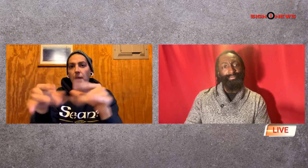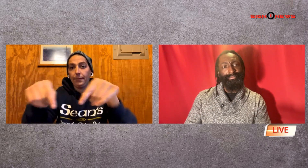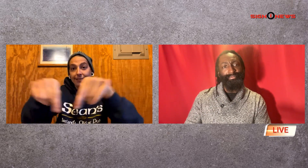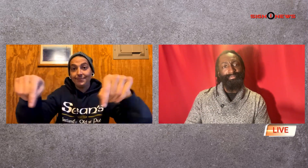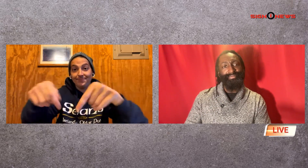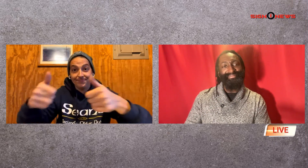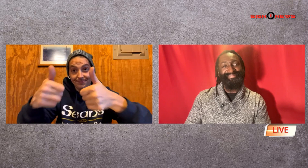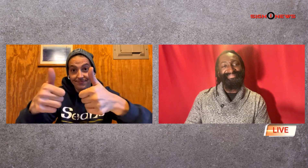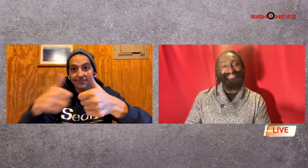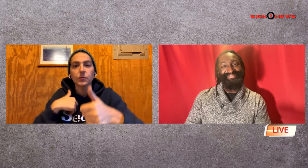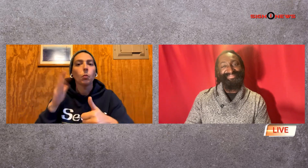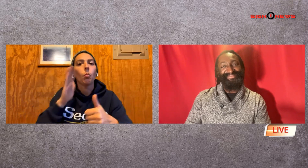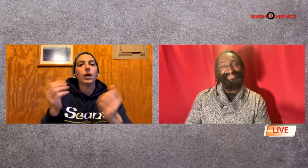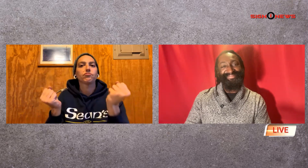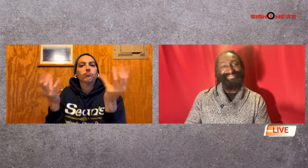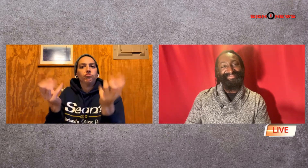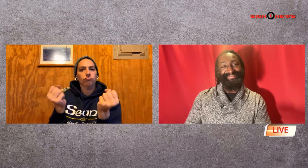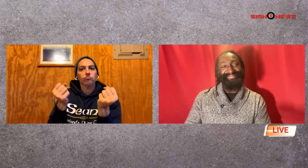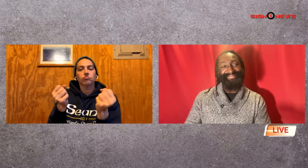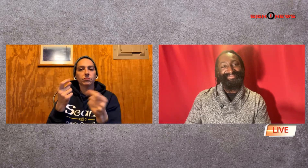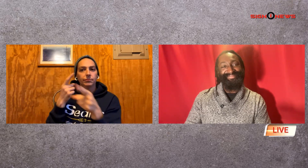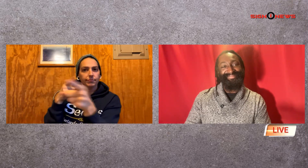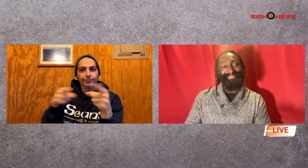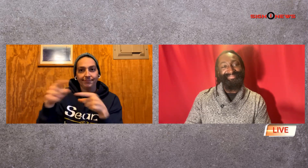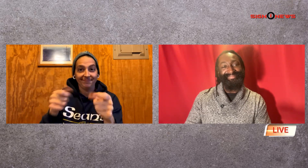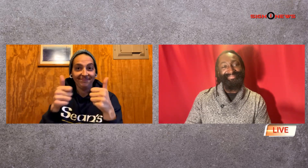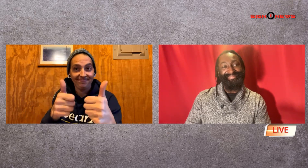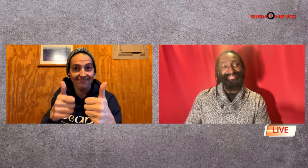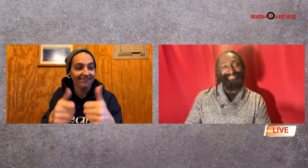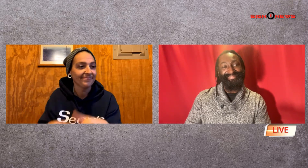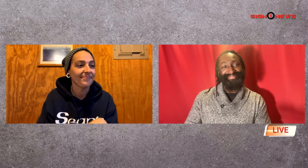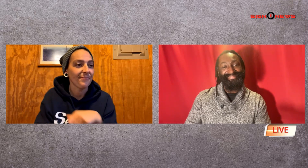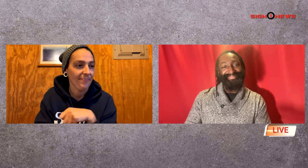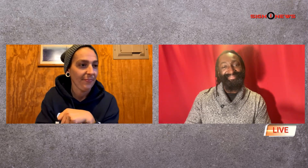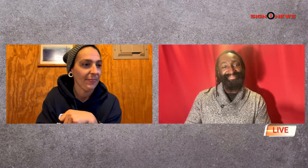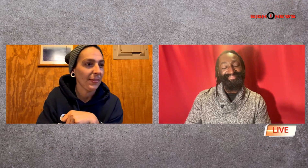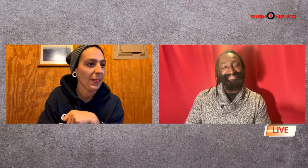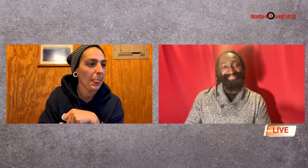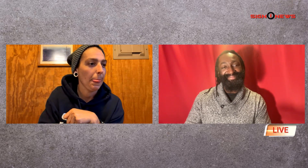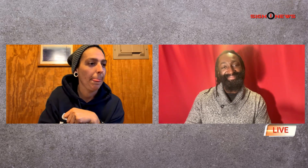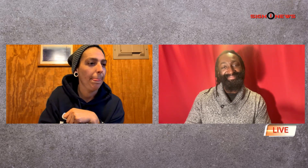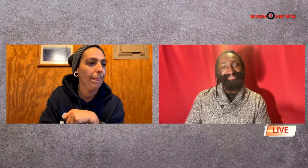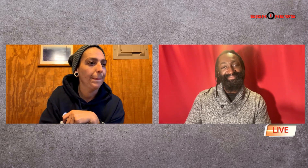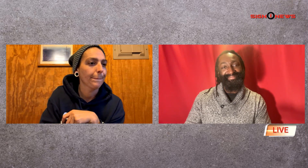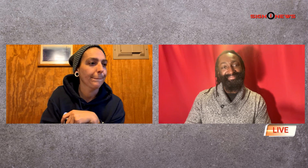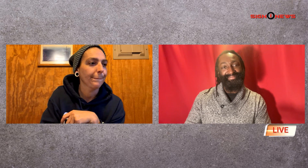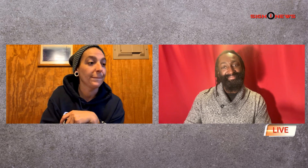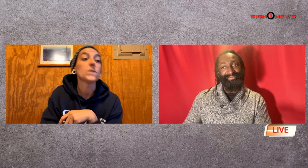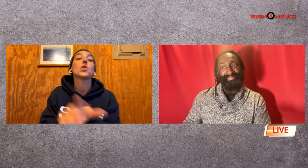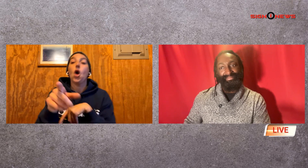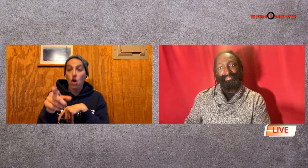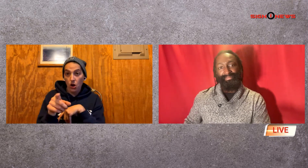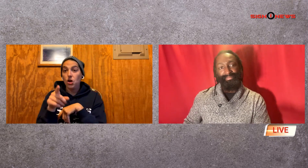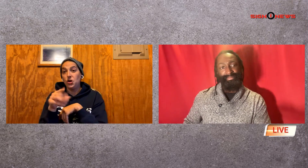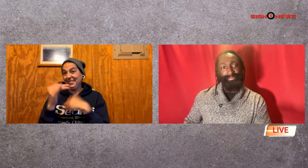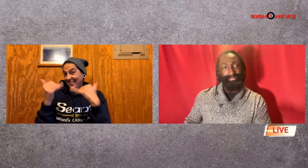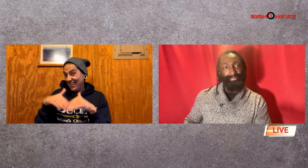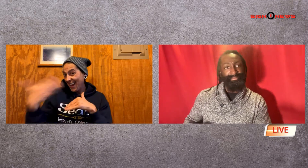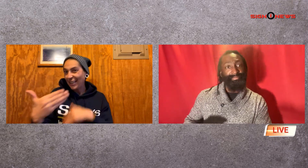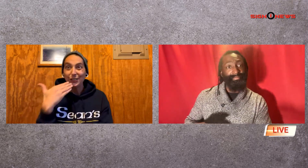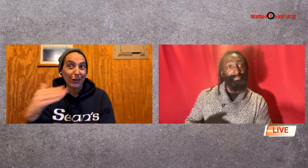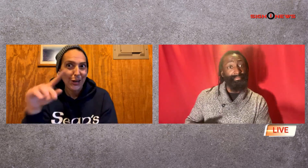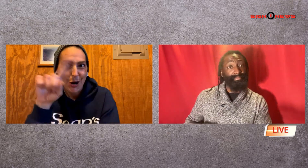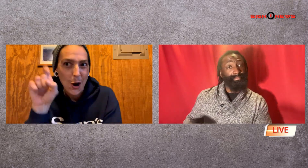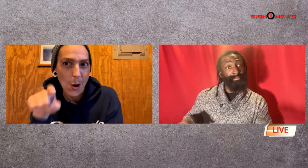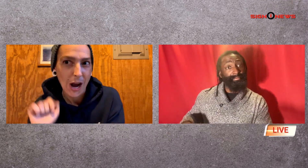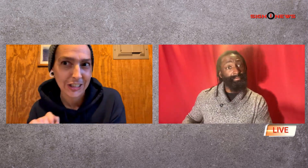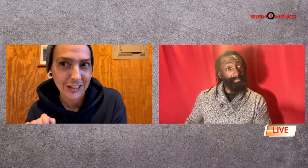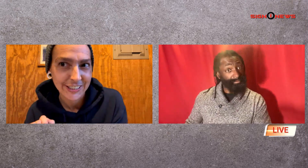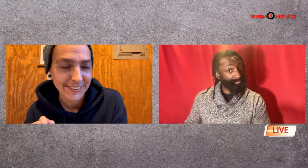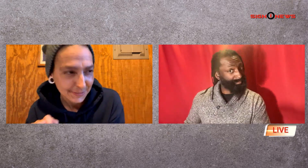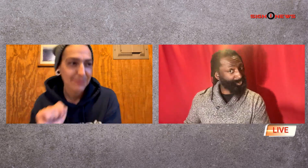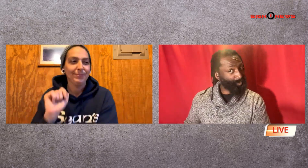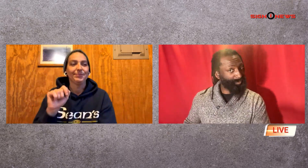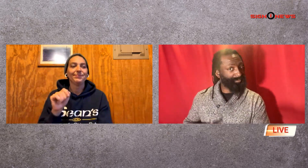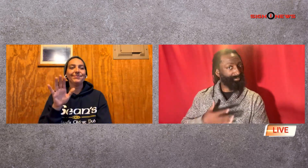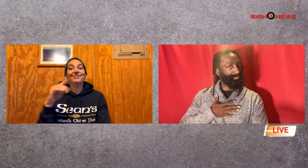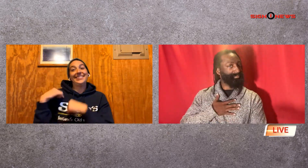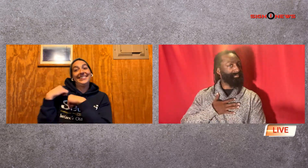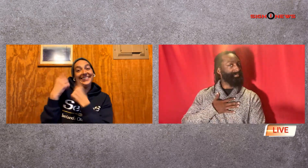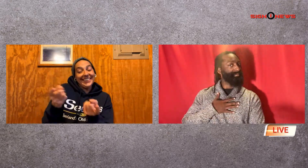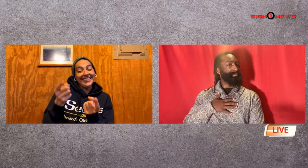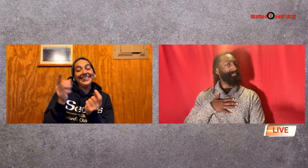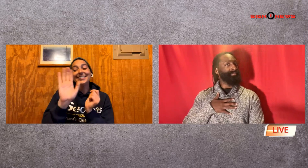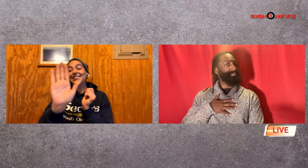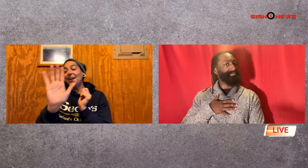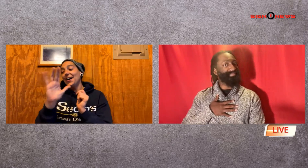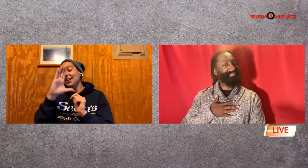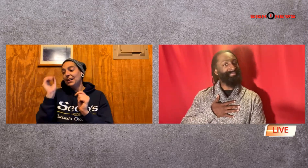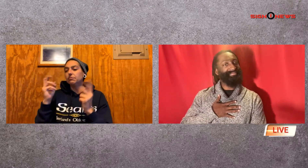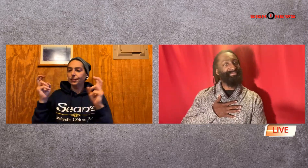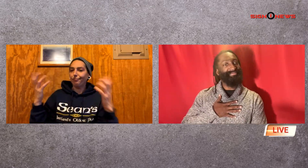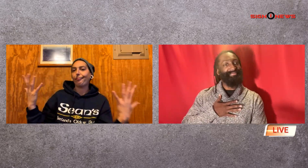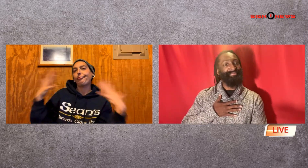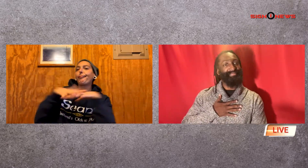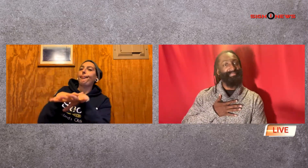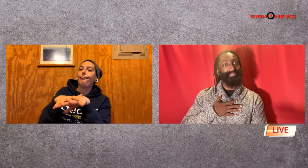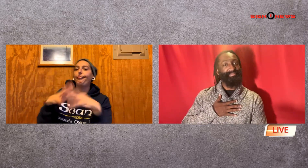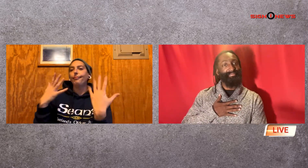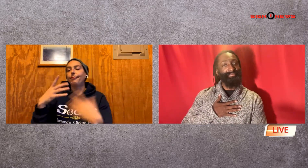comment and we will show it for you so here's the next really good question so your company